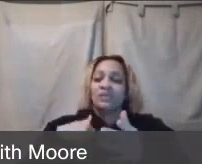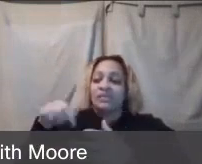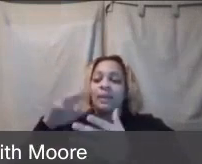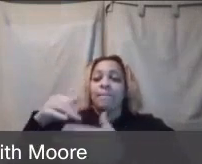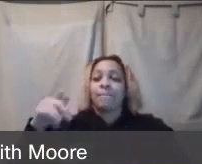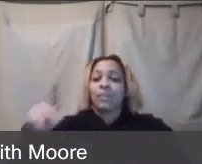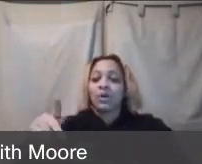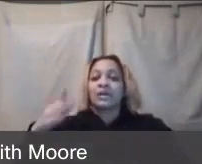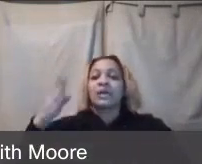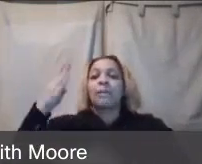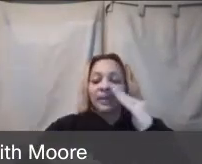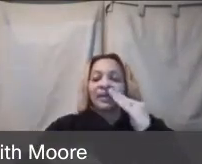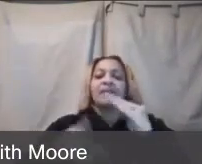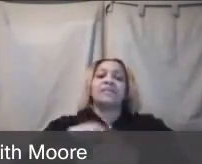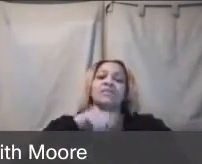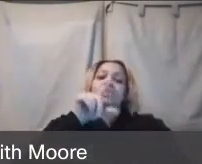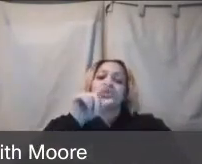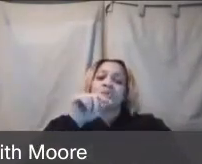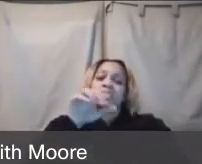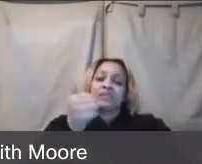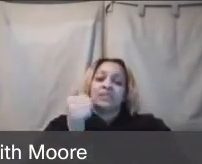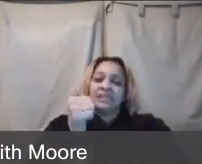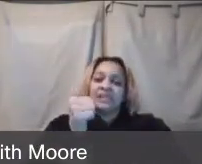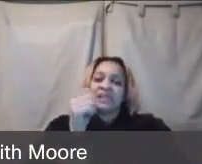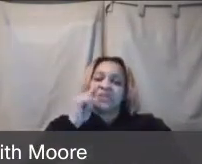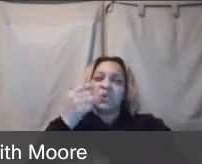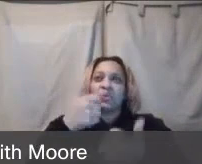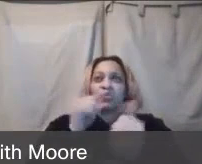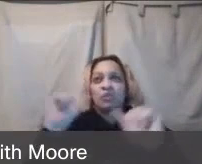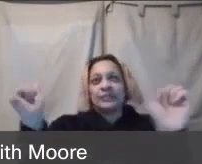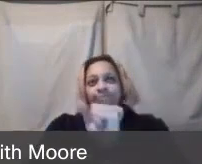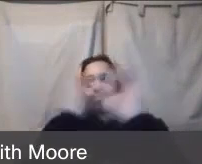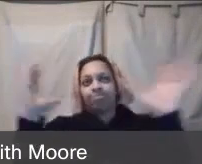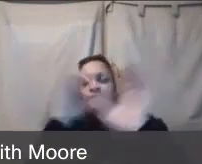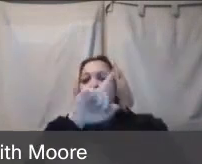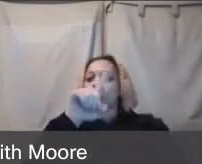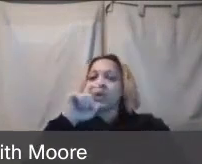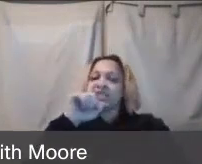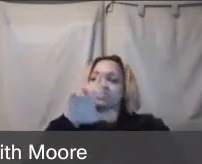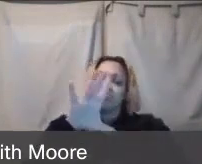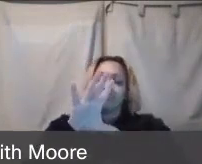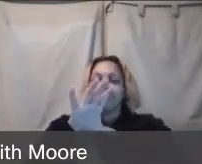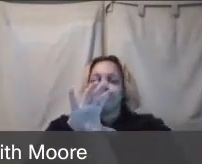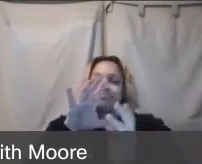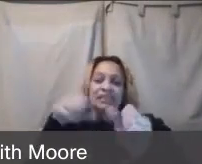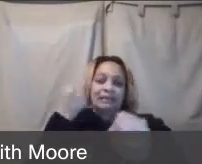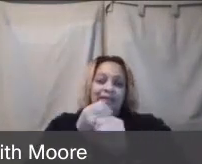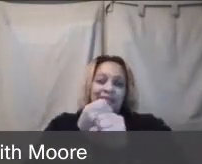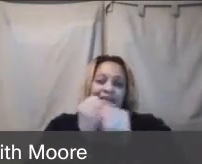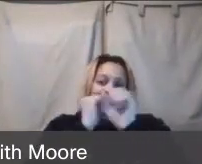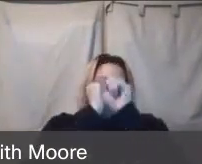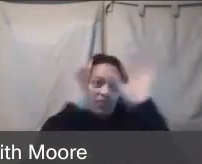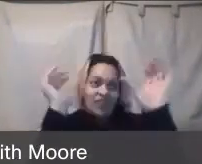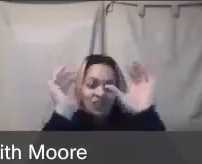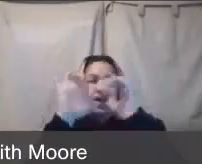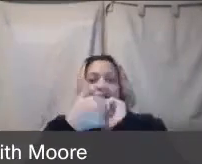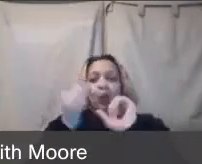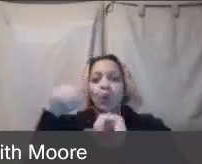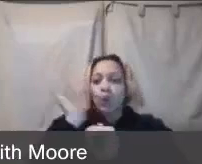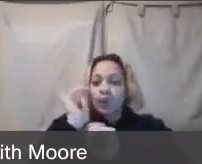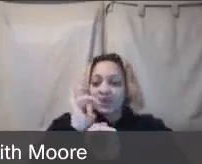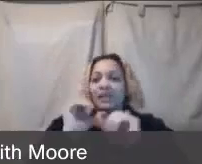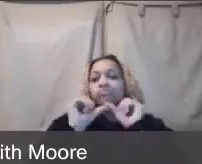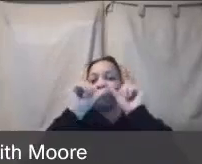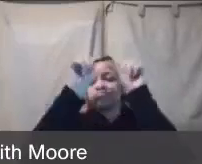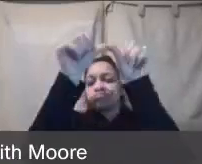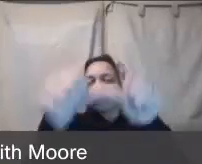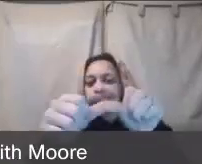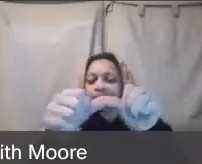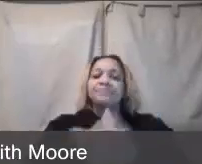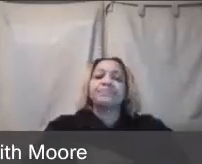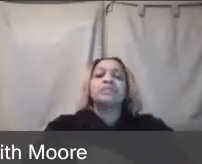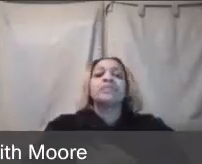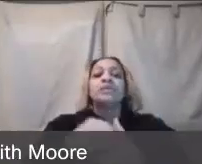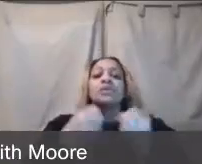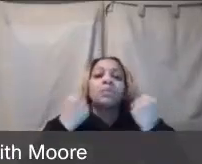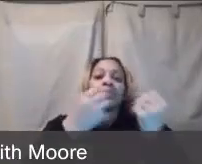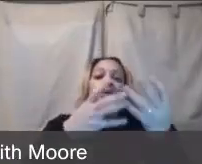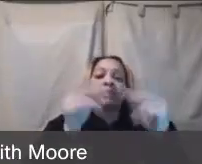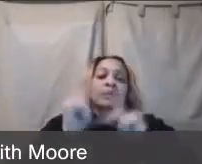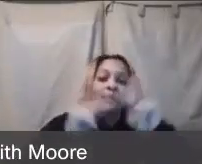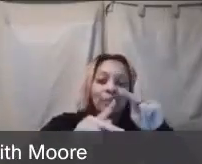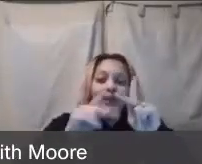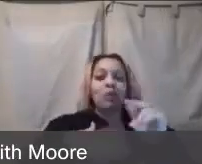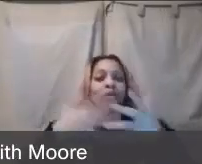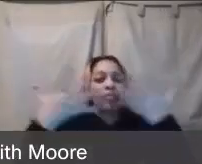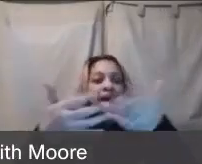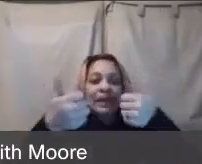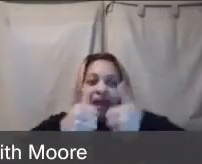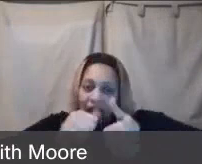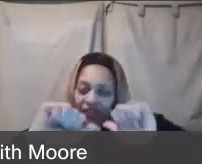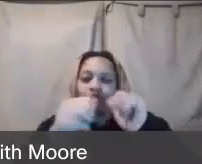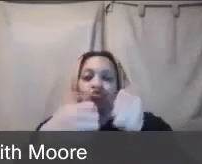Really looking at our 50 to 100 year vision of how we want to manage the National Mall into the future. So, working with the district of Columbia, a lot of folks that put a tremendous amount of effort into this because this is somewhat of a complicated area.